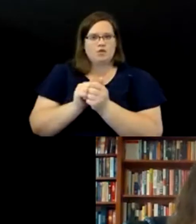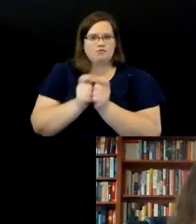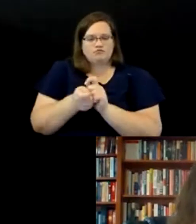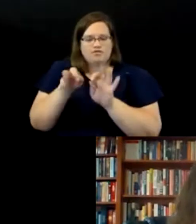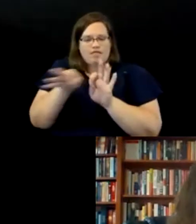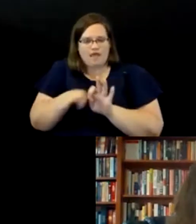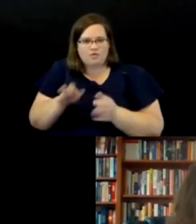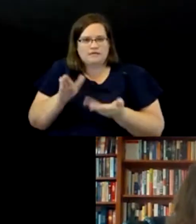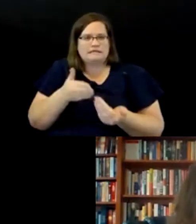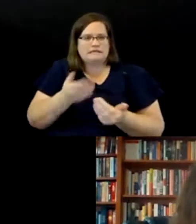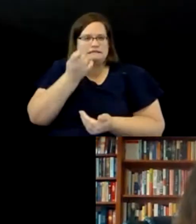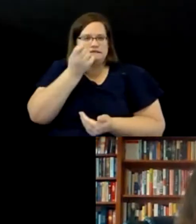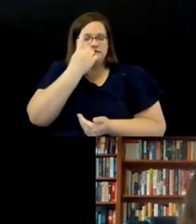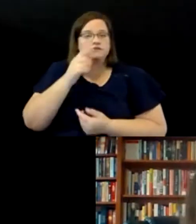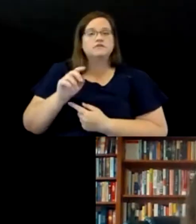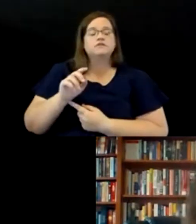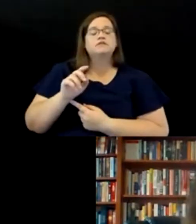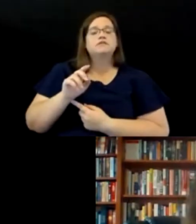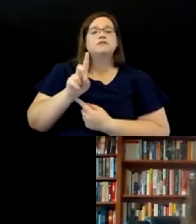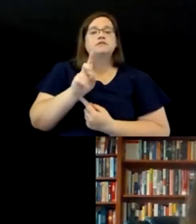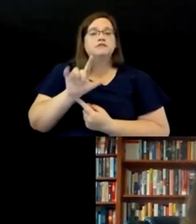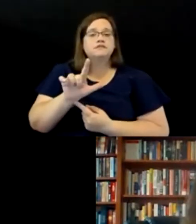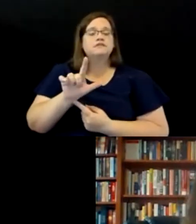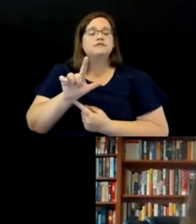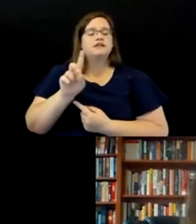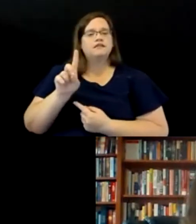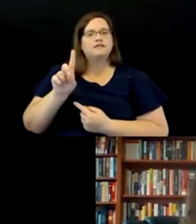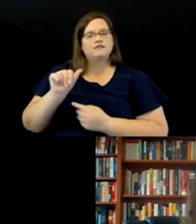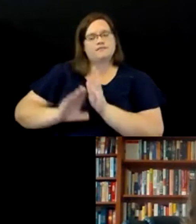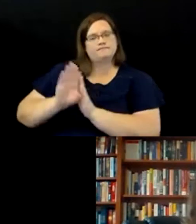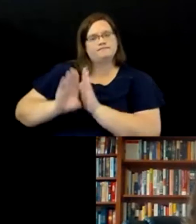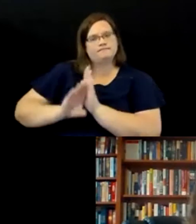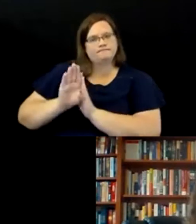The disability services division conducted a virtual town hall event on